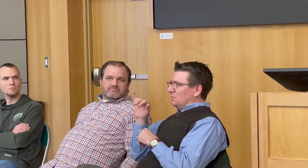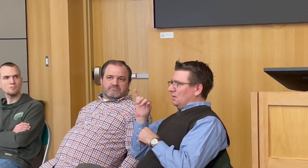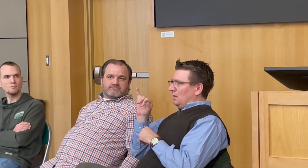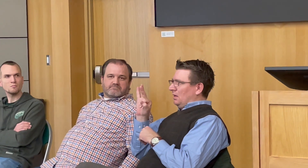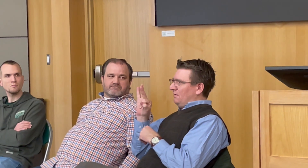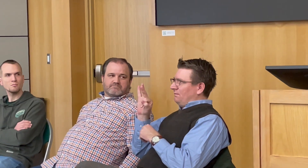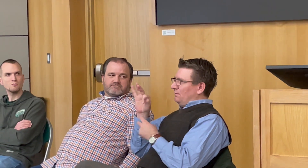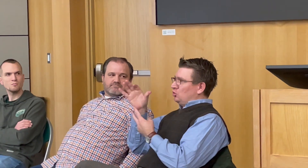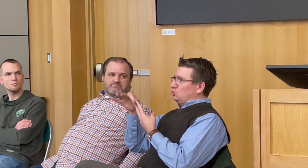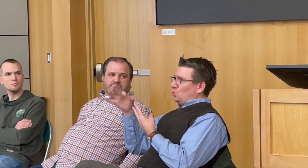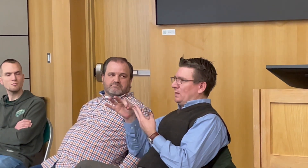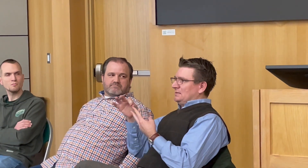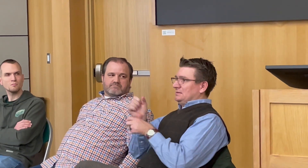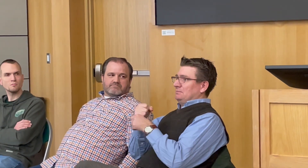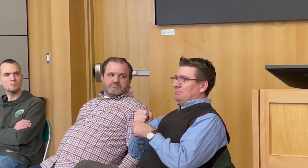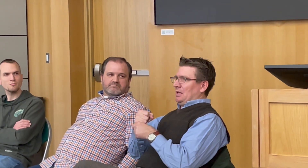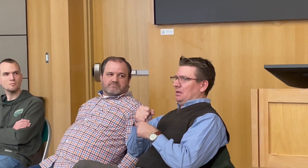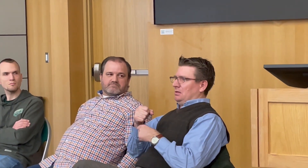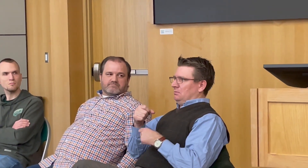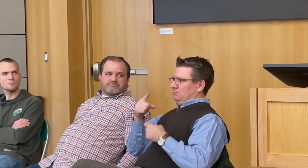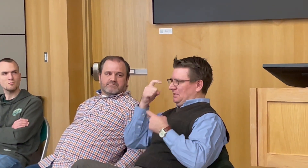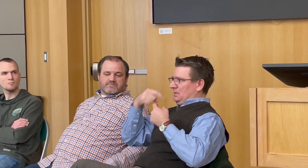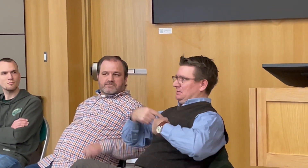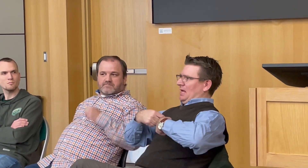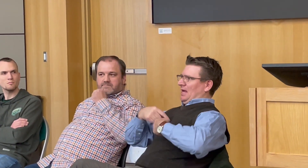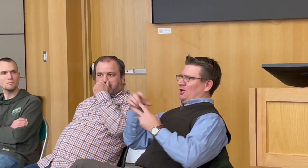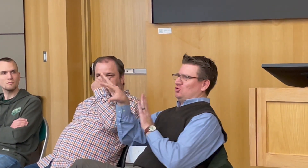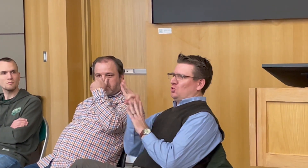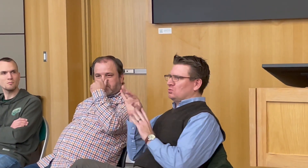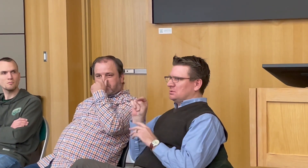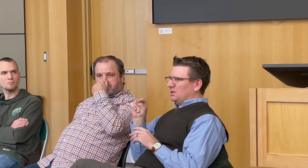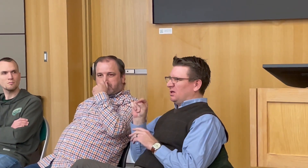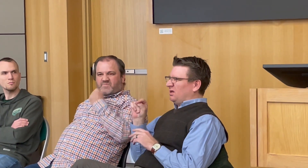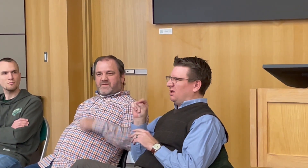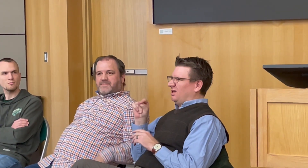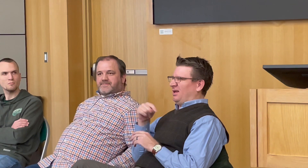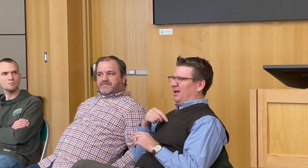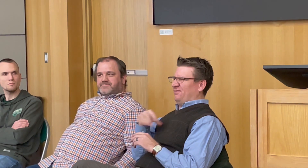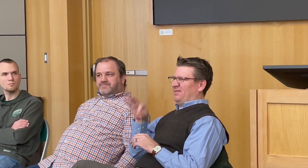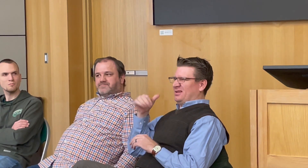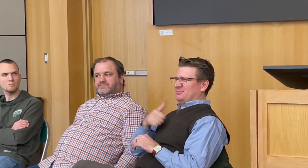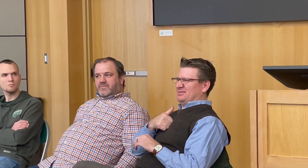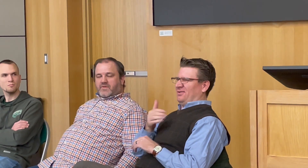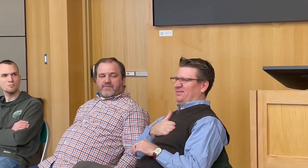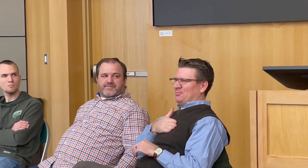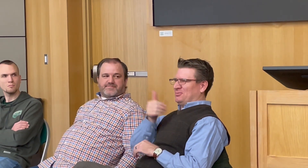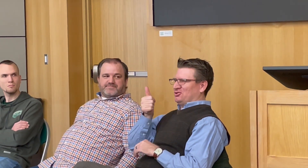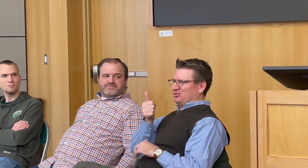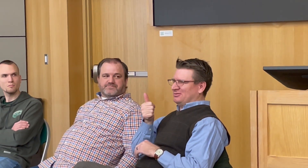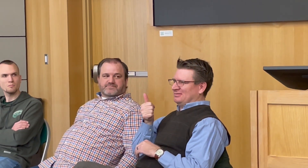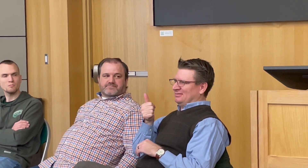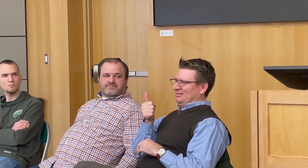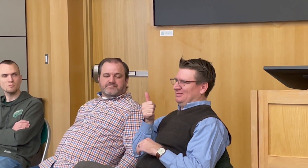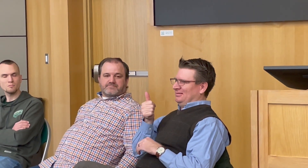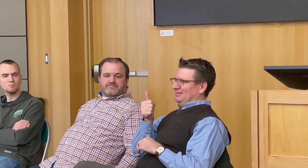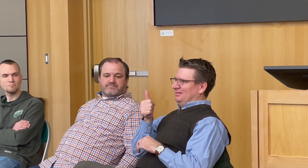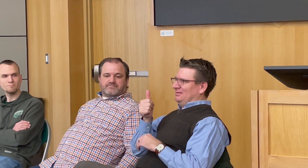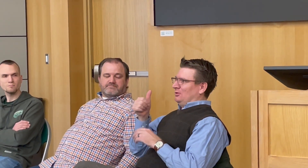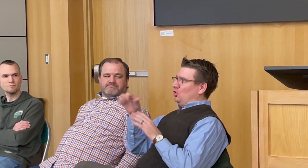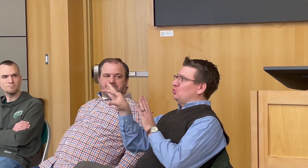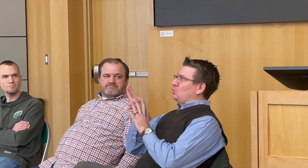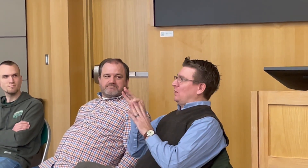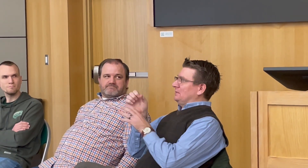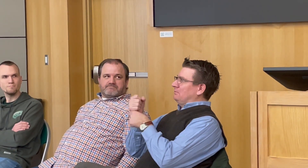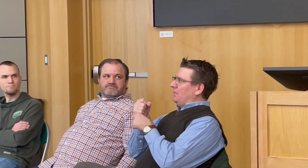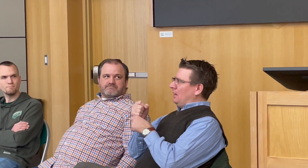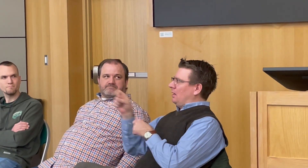metal inside my head and so if if the choice is made because I choose it I find myself happier if